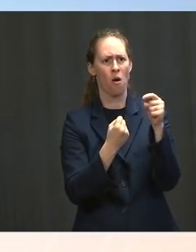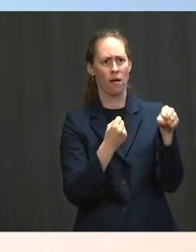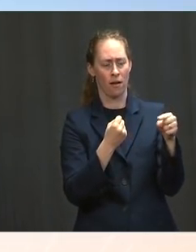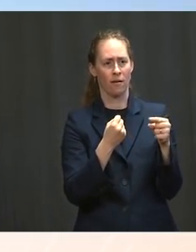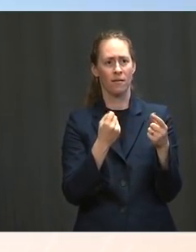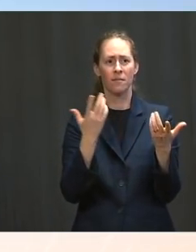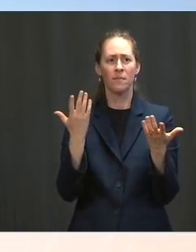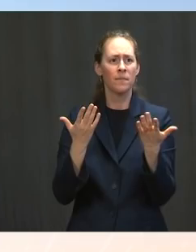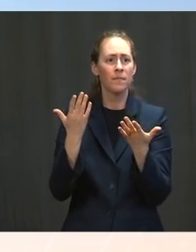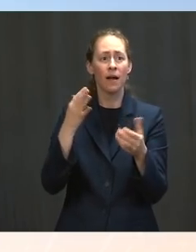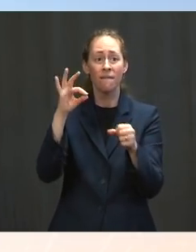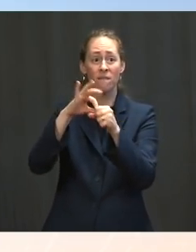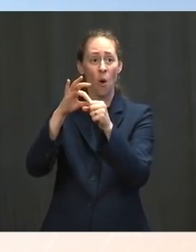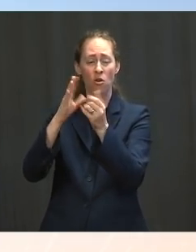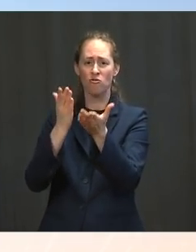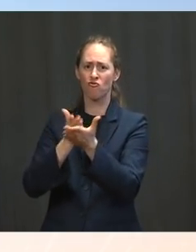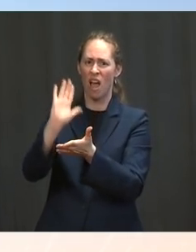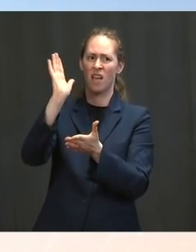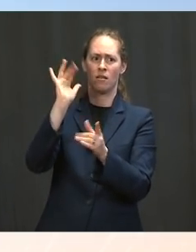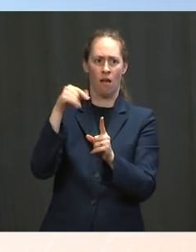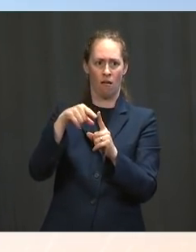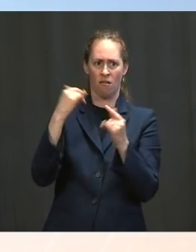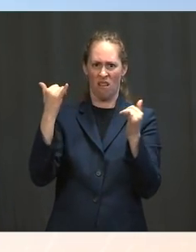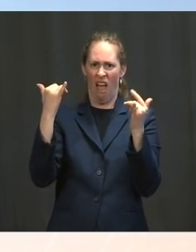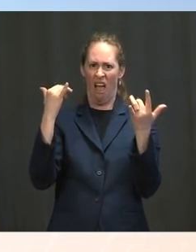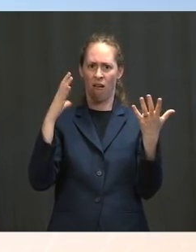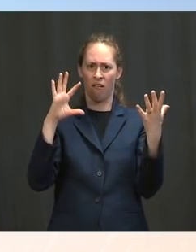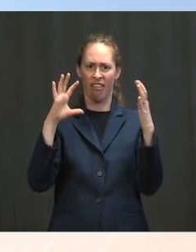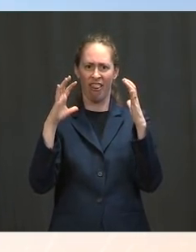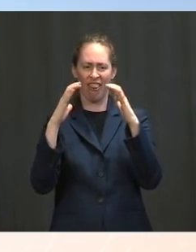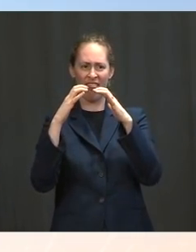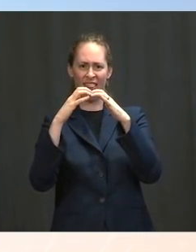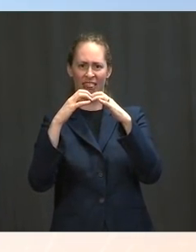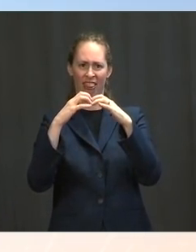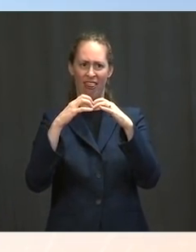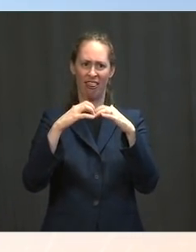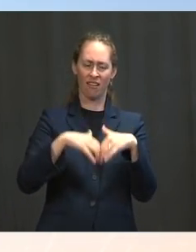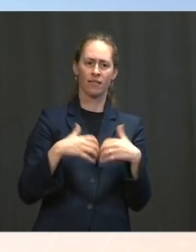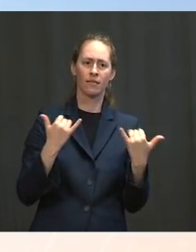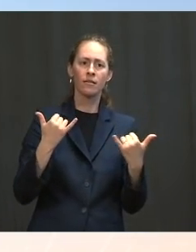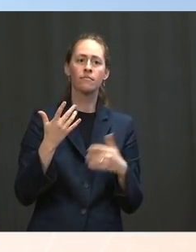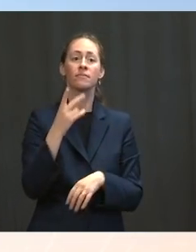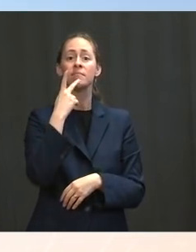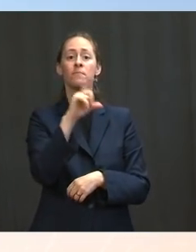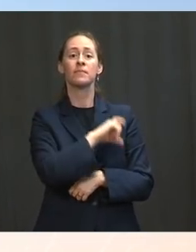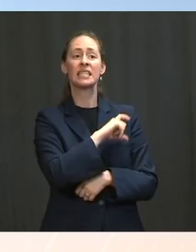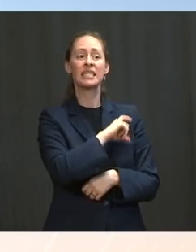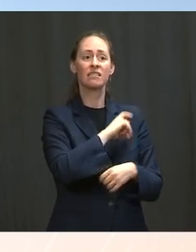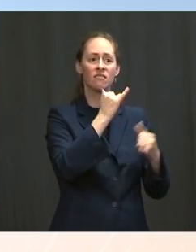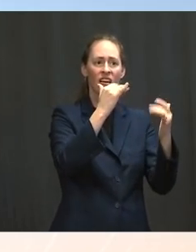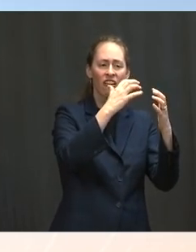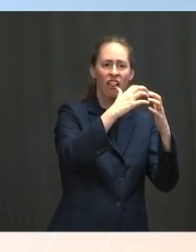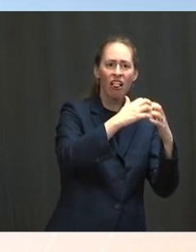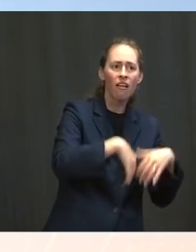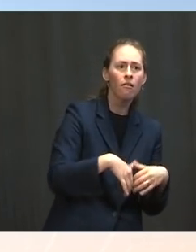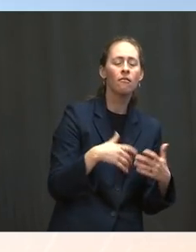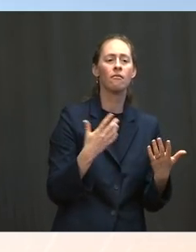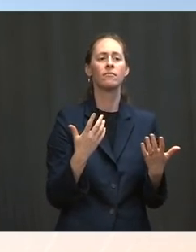as policing is held up; there's a call for reparations? There's so many things that the Congressional Black Caucus